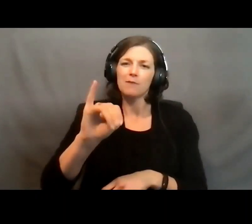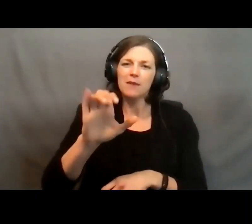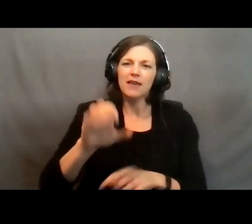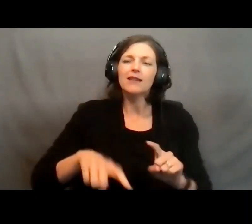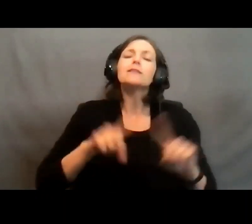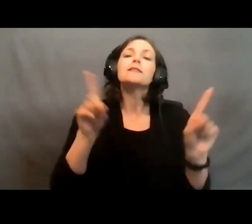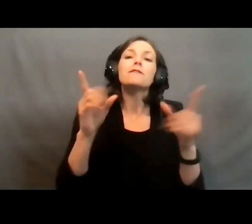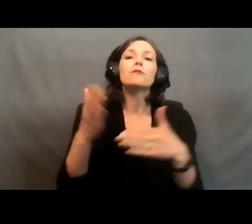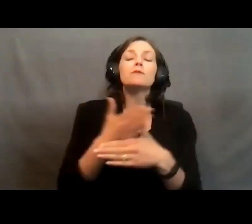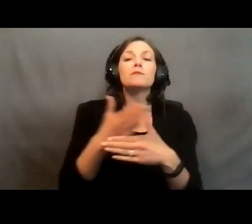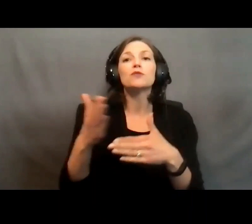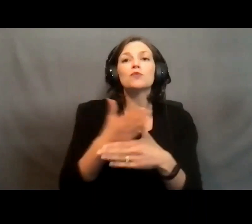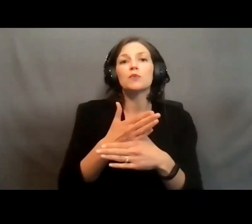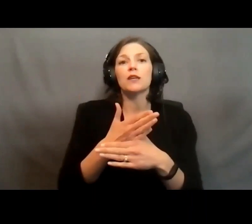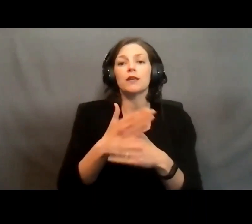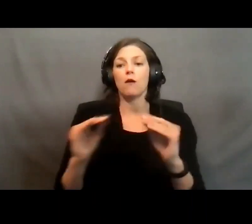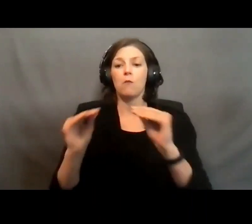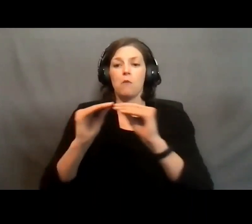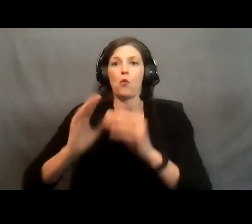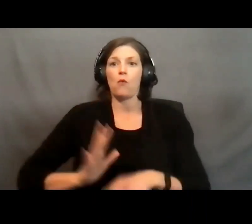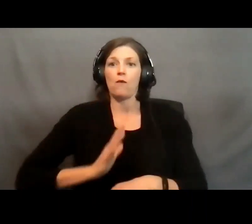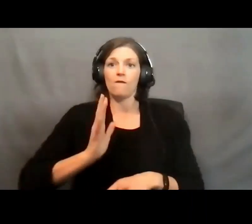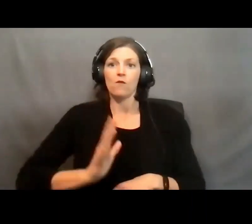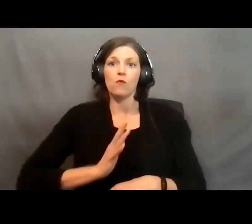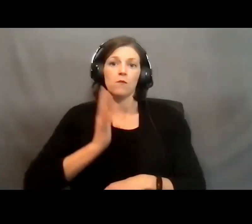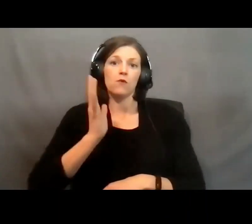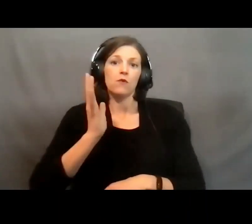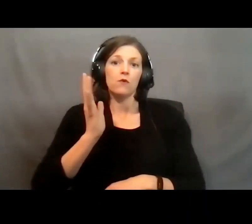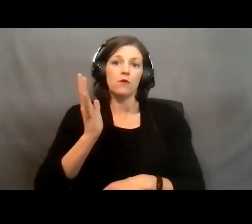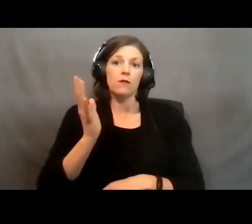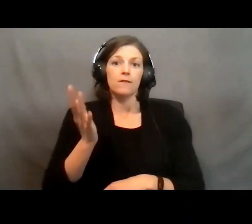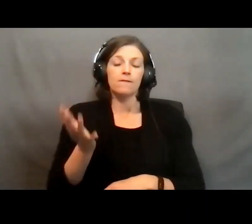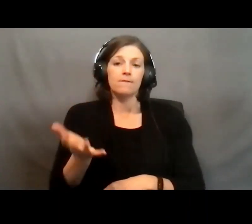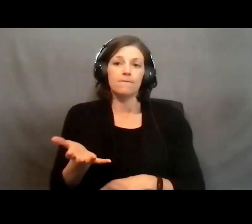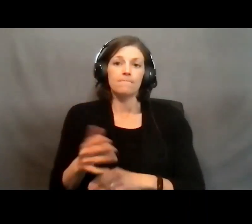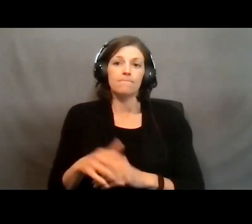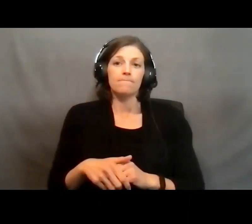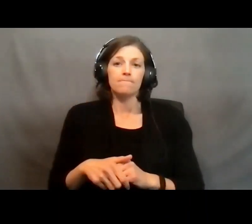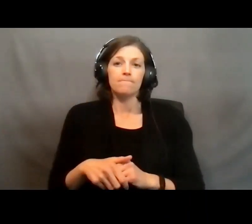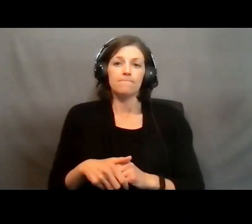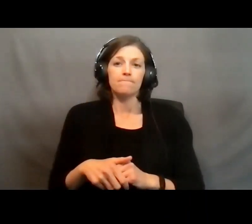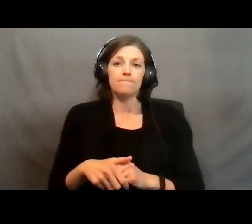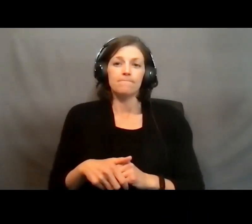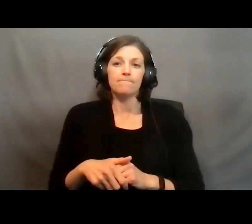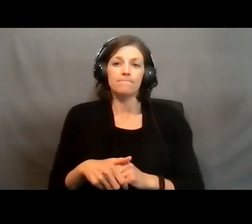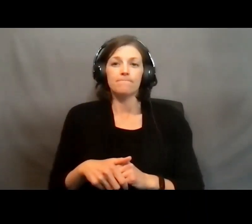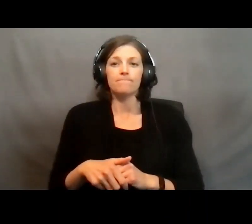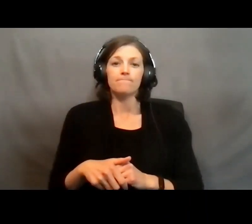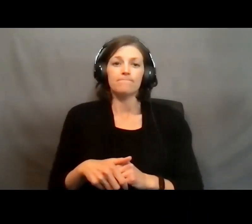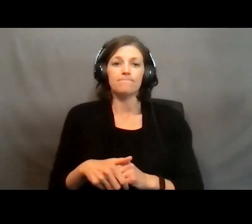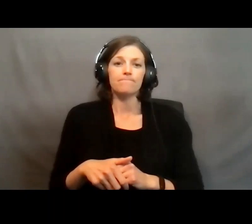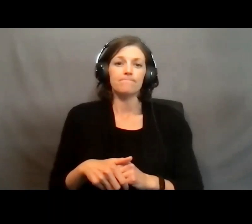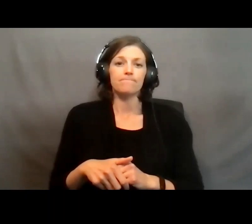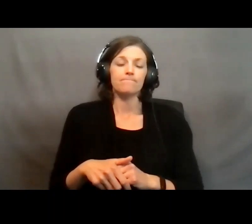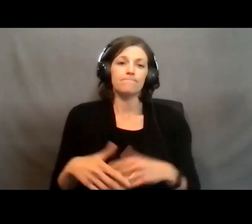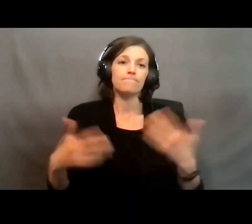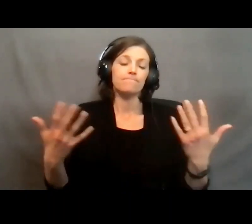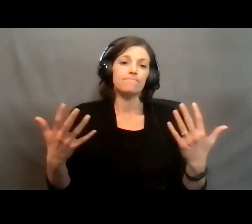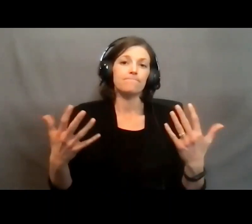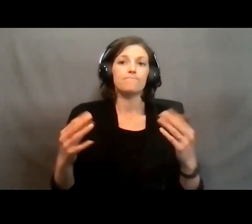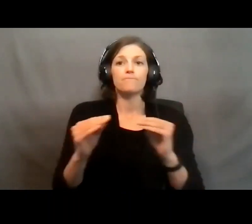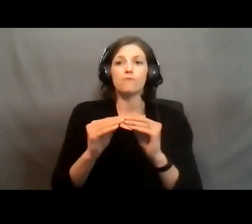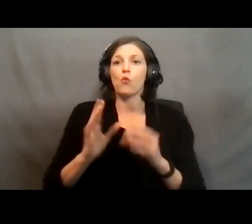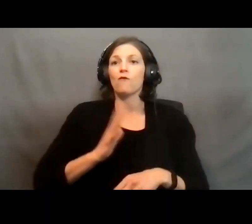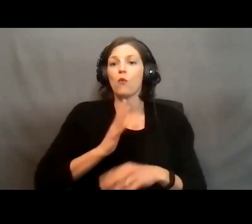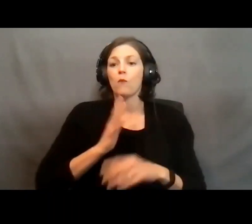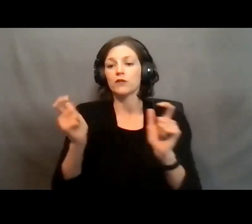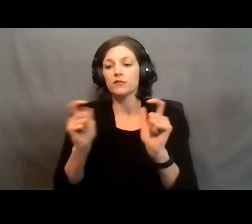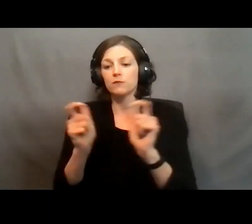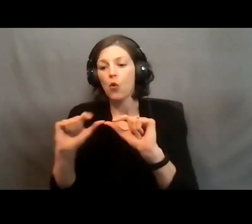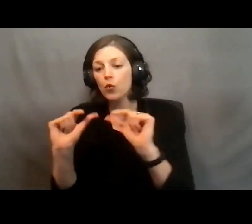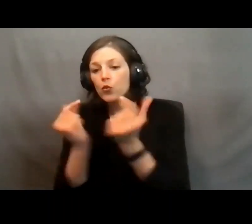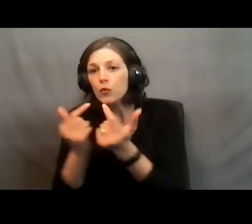teaching a more formal 13:41:26 small group activity where there is more